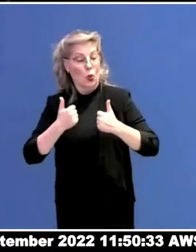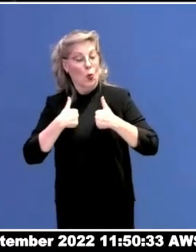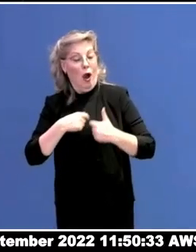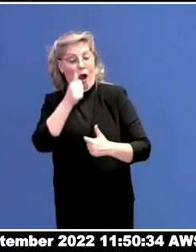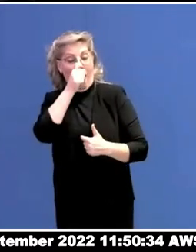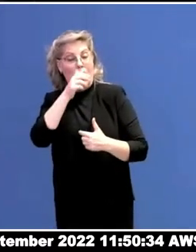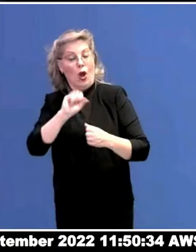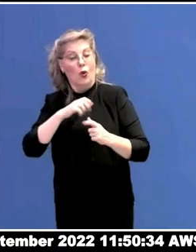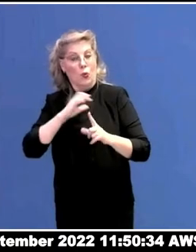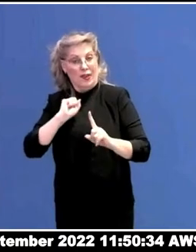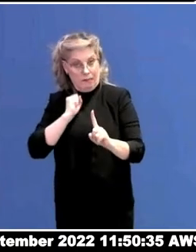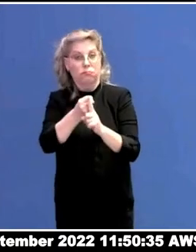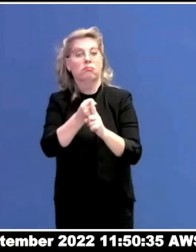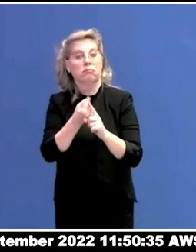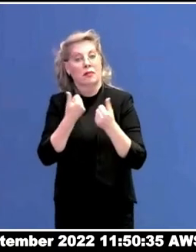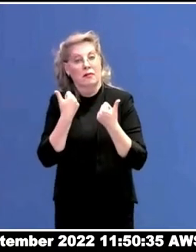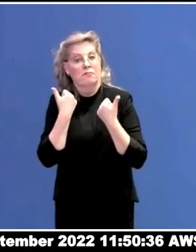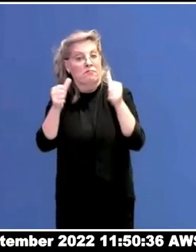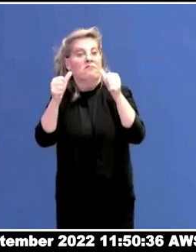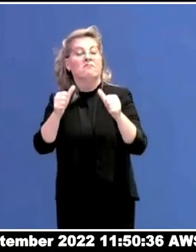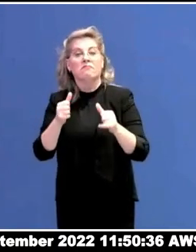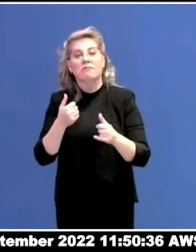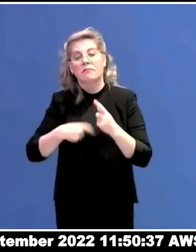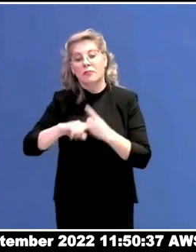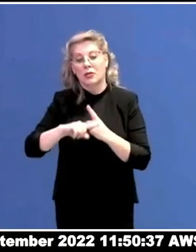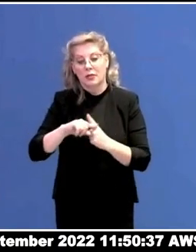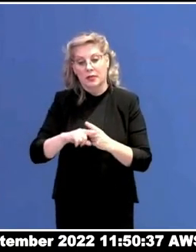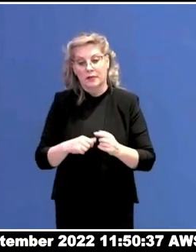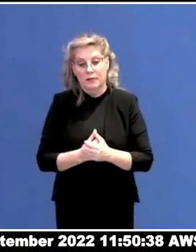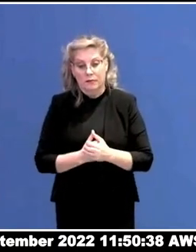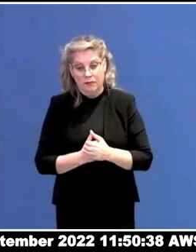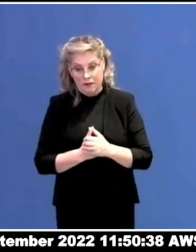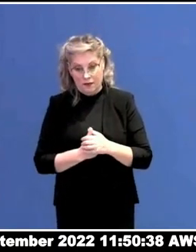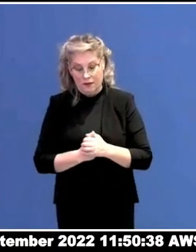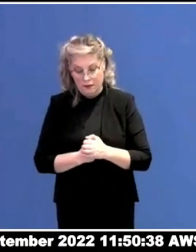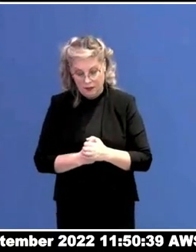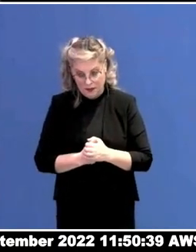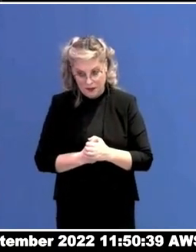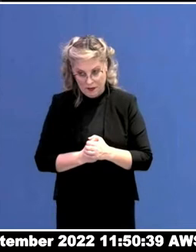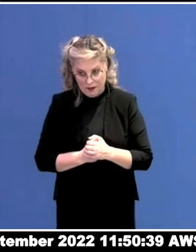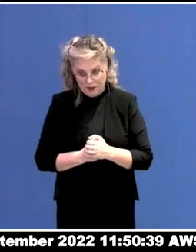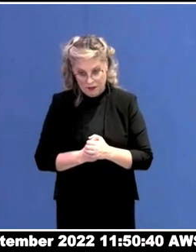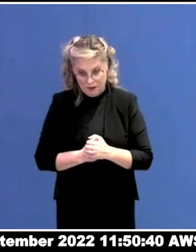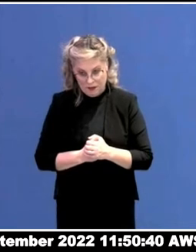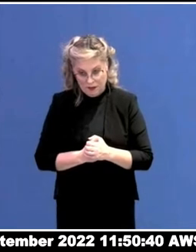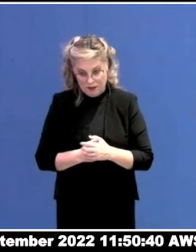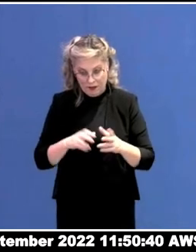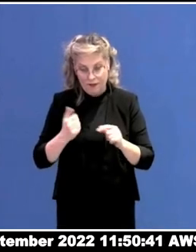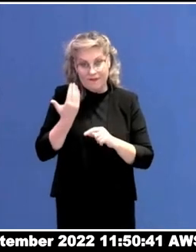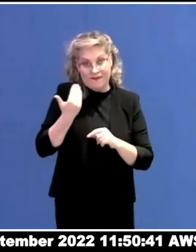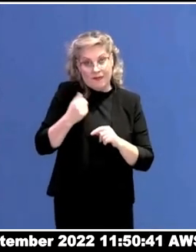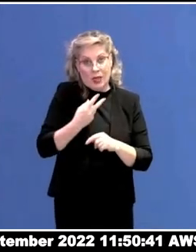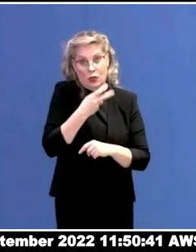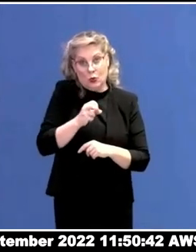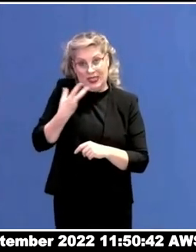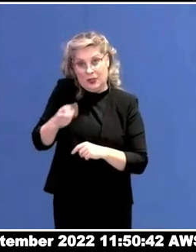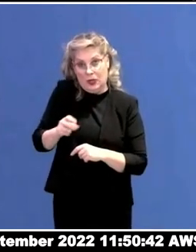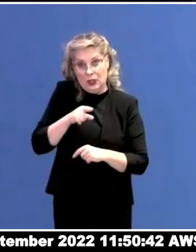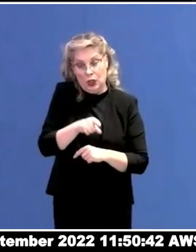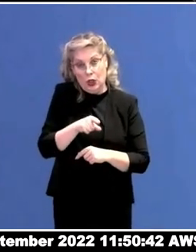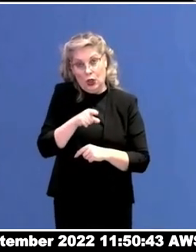Now, in February 2020, you and Gerry were granted a one-off funding to provide support